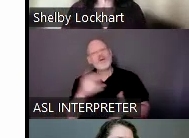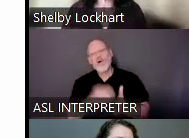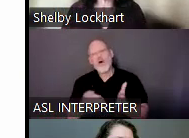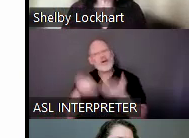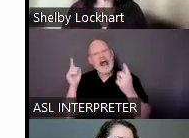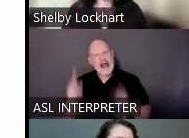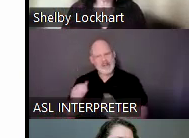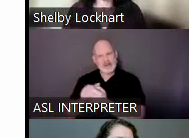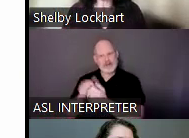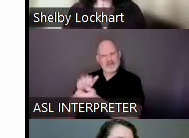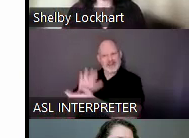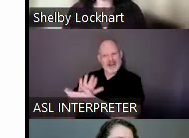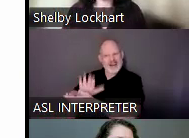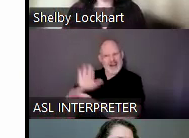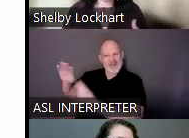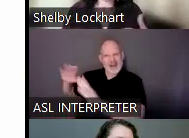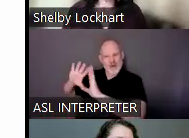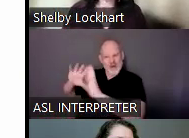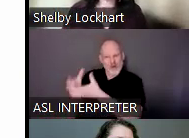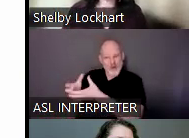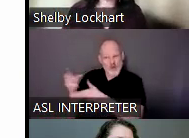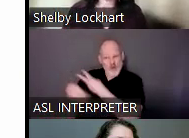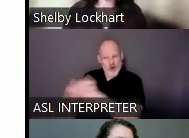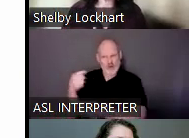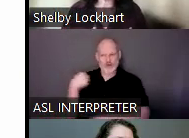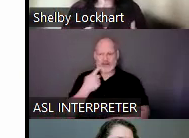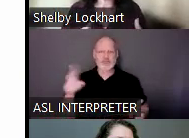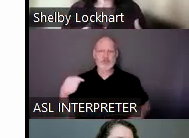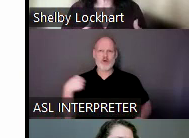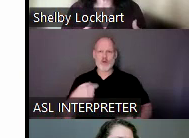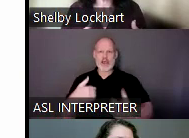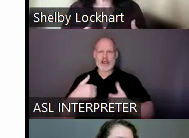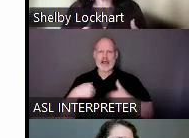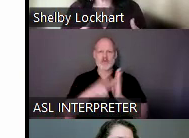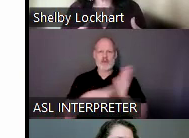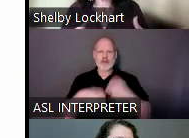our staff we have a reading problem, we have an attendance problem, and I